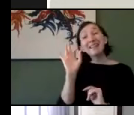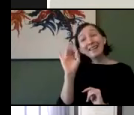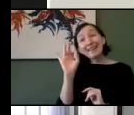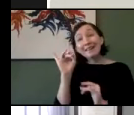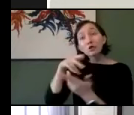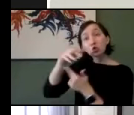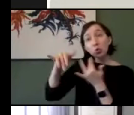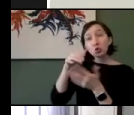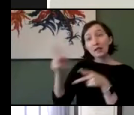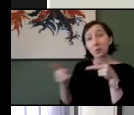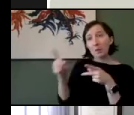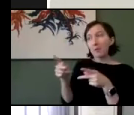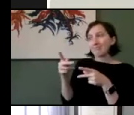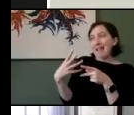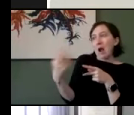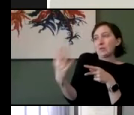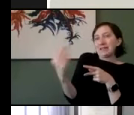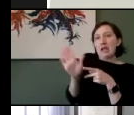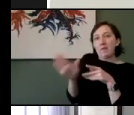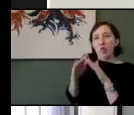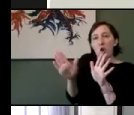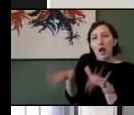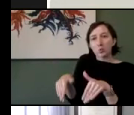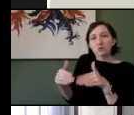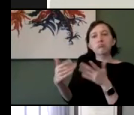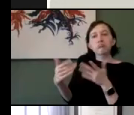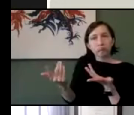Individuals caring for someone who is sick with COVID-19